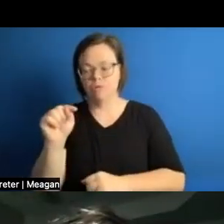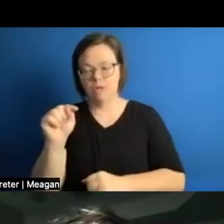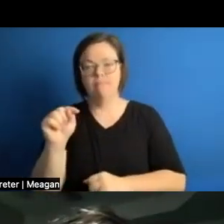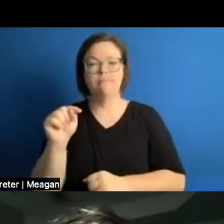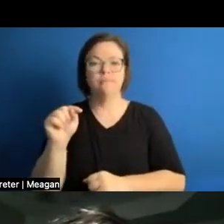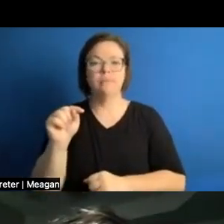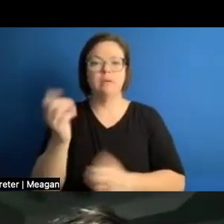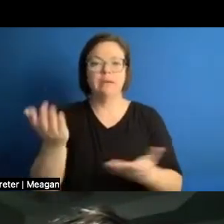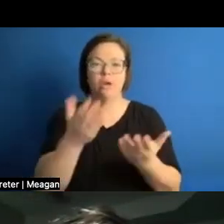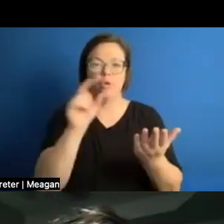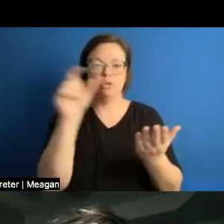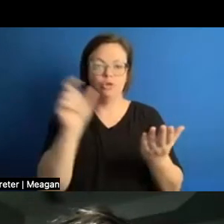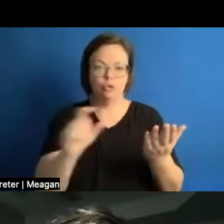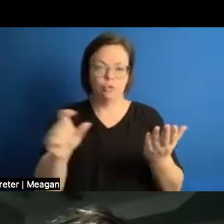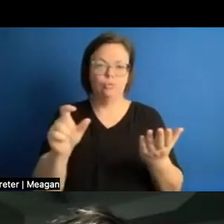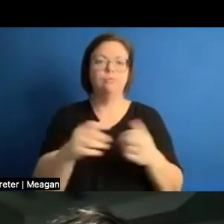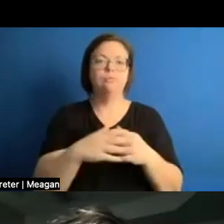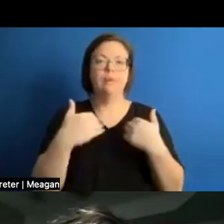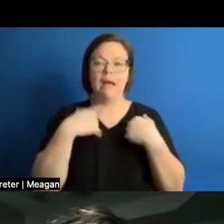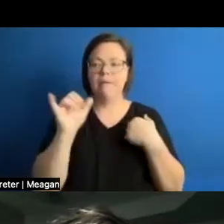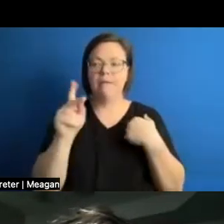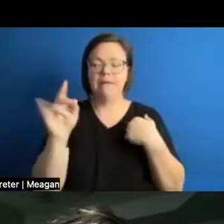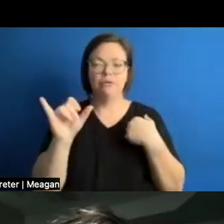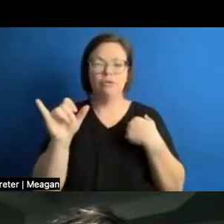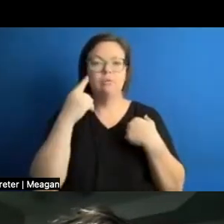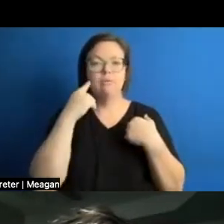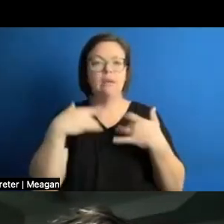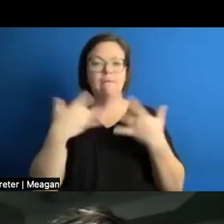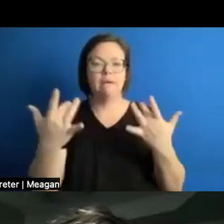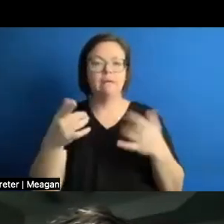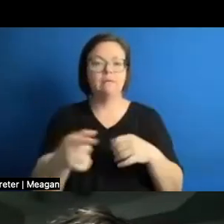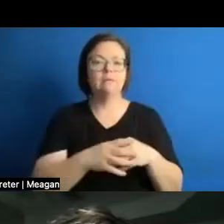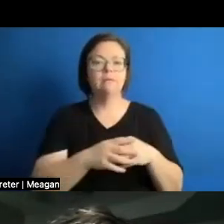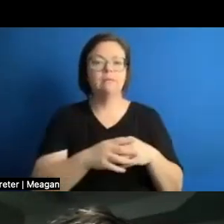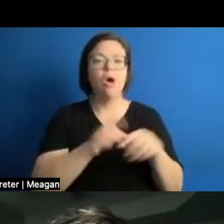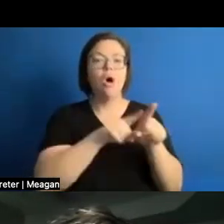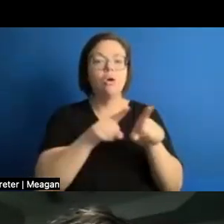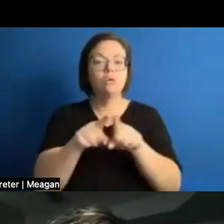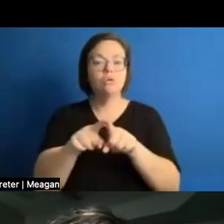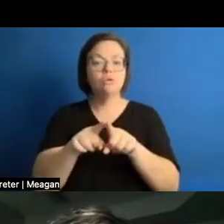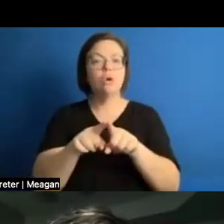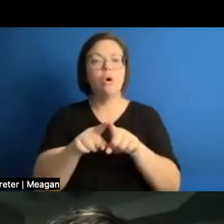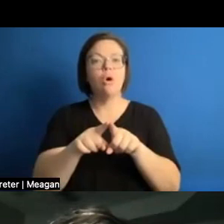zoom. I’ll put that link in there as well for the Eventbrite. Um, also, buy C.T. Salazar's book.